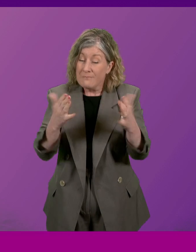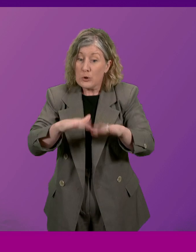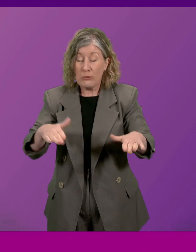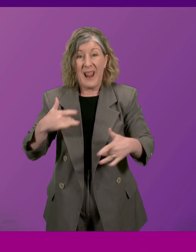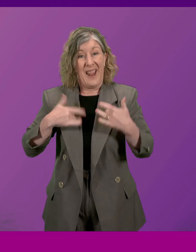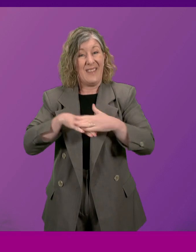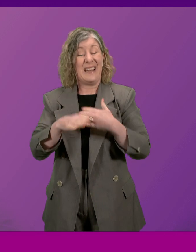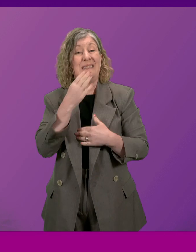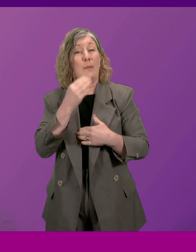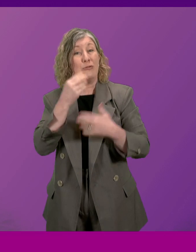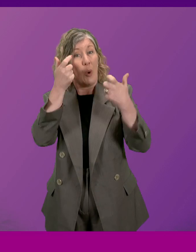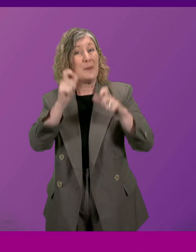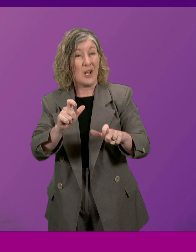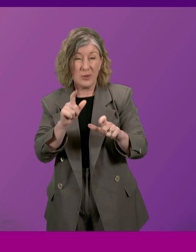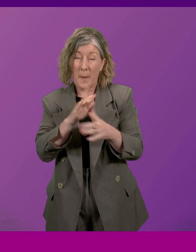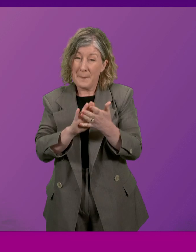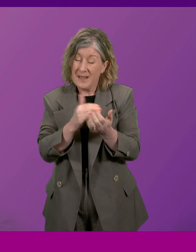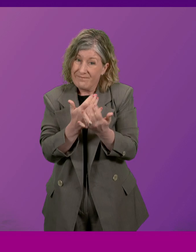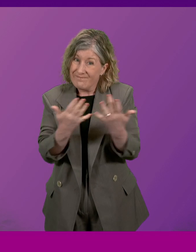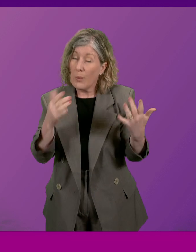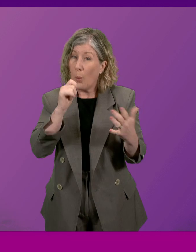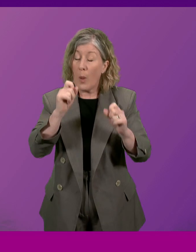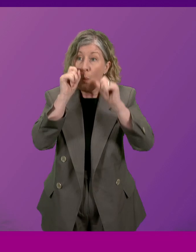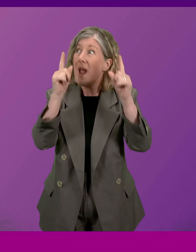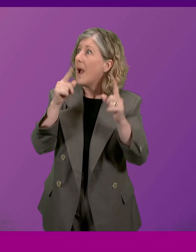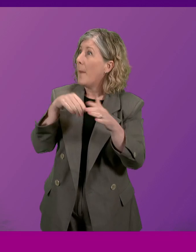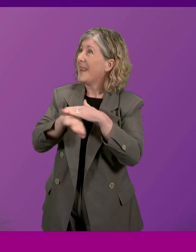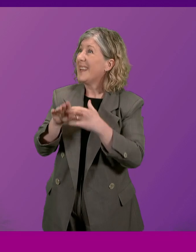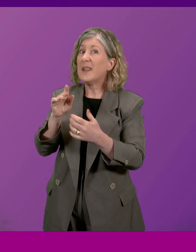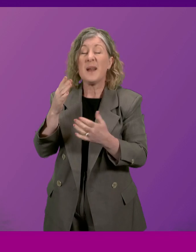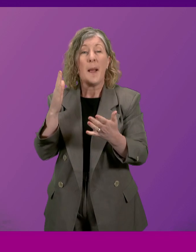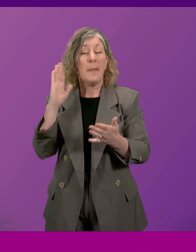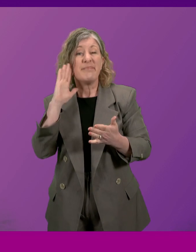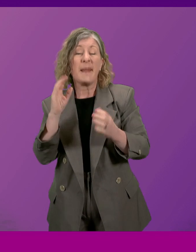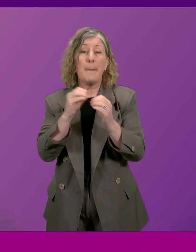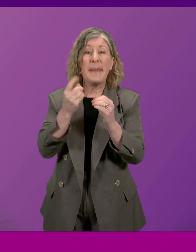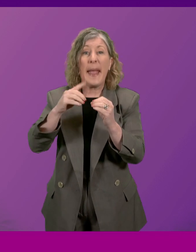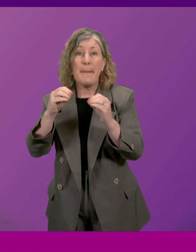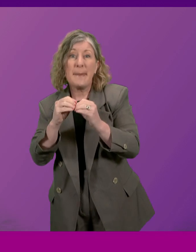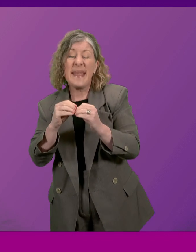to wake up in hostels, refuge centres and bed and breakfasts. Is John Swinney